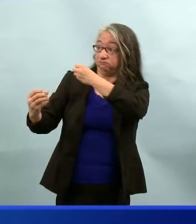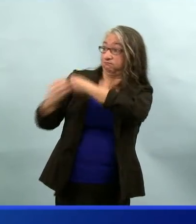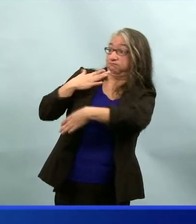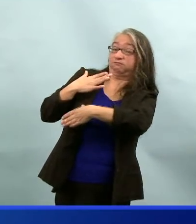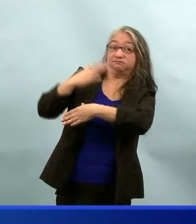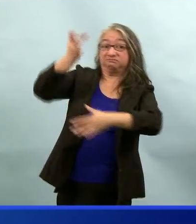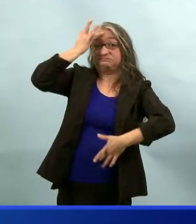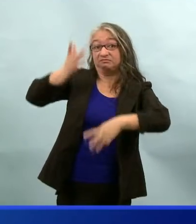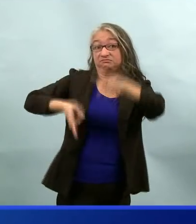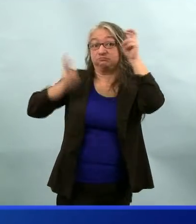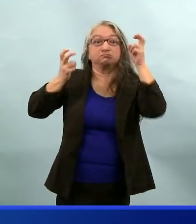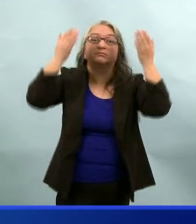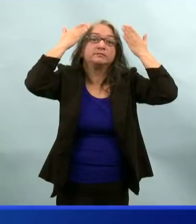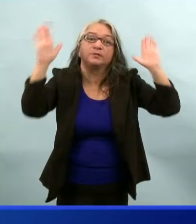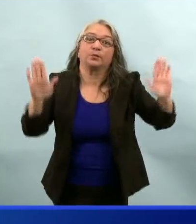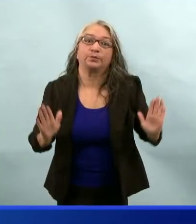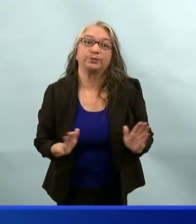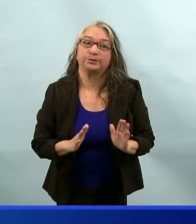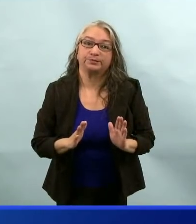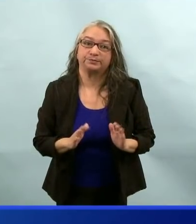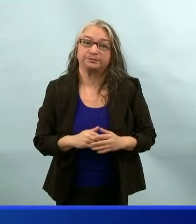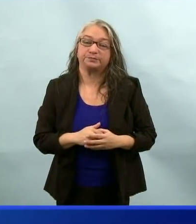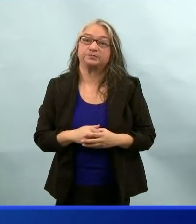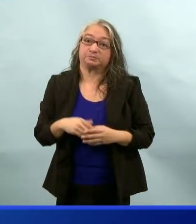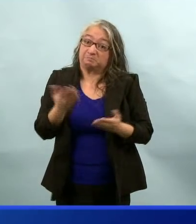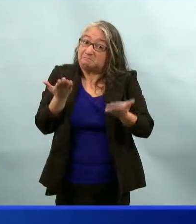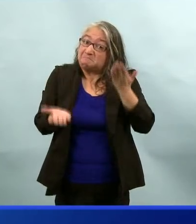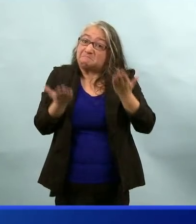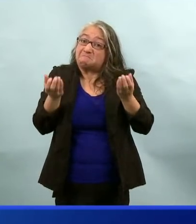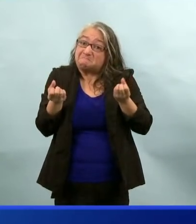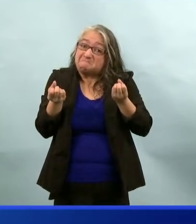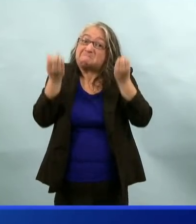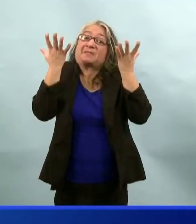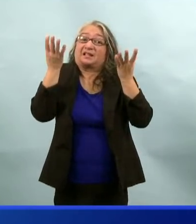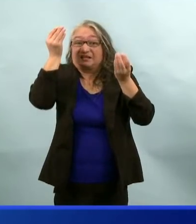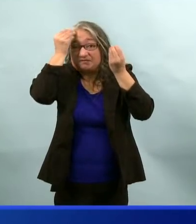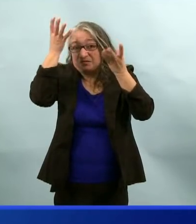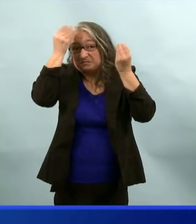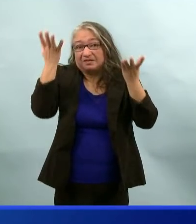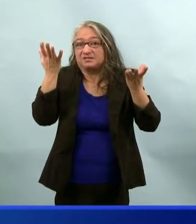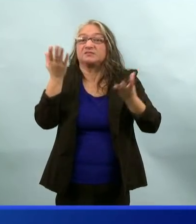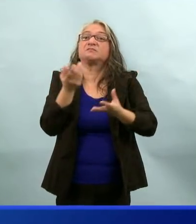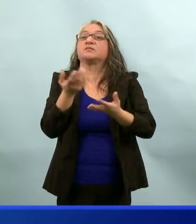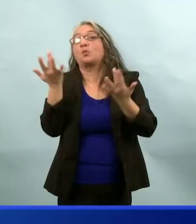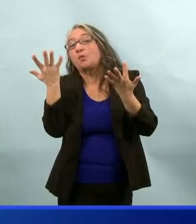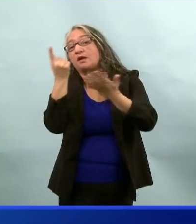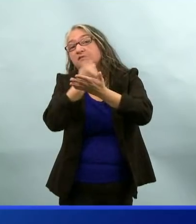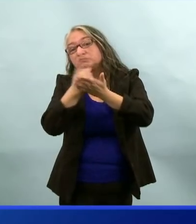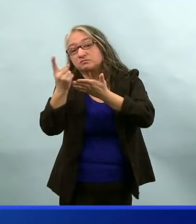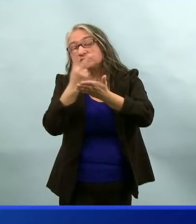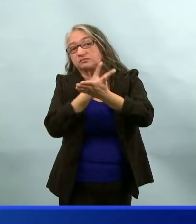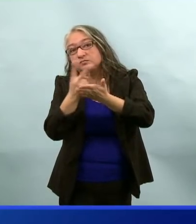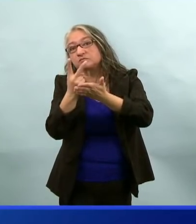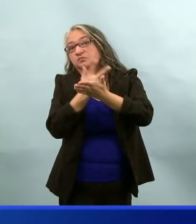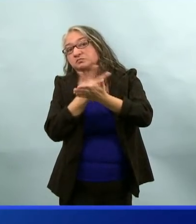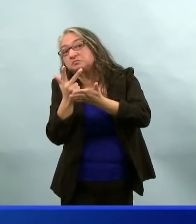a number of variables there that we just don't know and we're not going to know probably for about two weeks with some early information there's a little bit of information coming